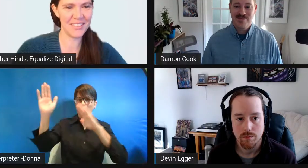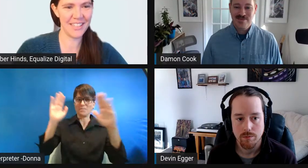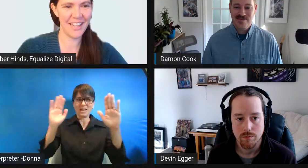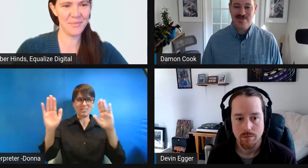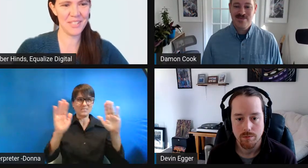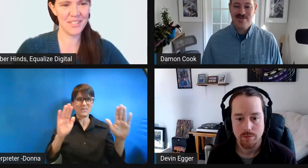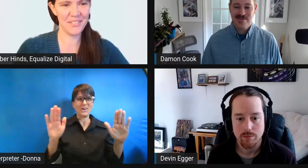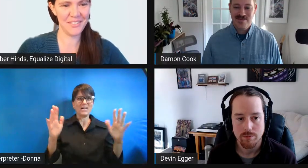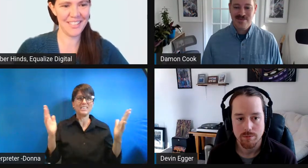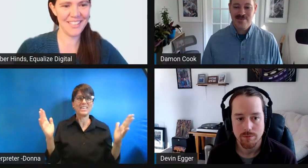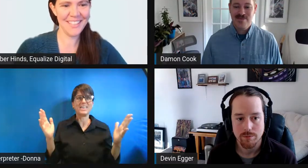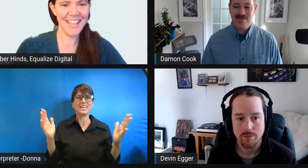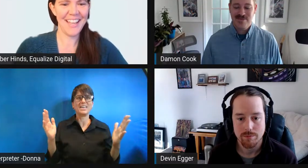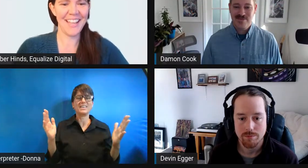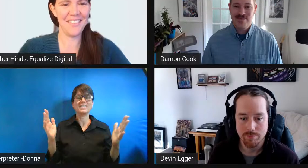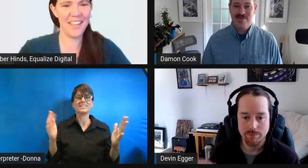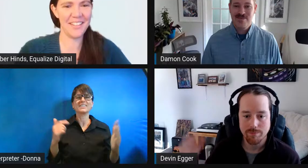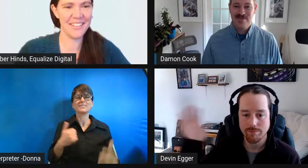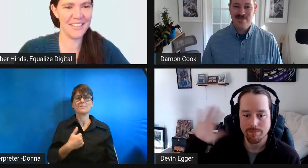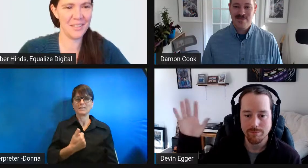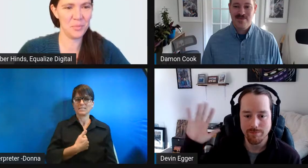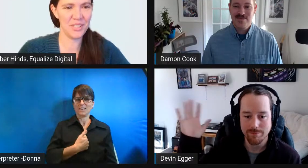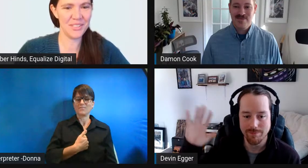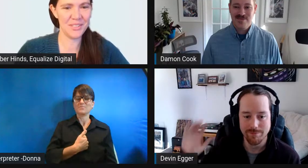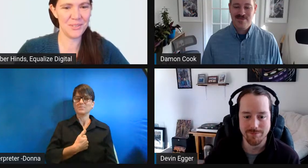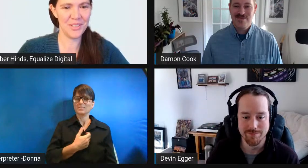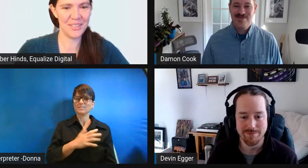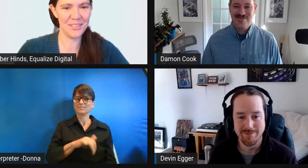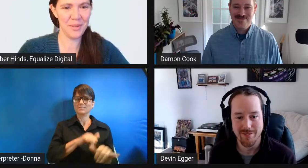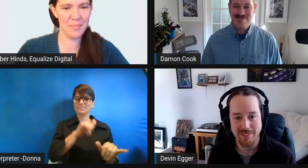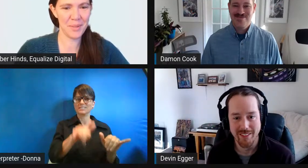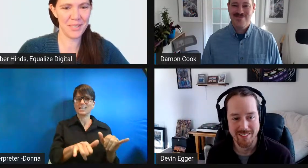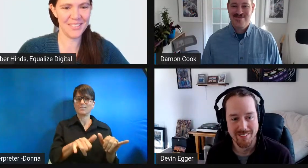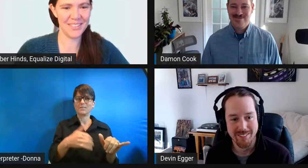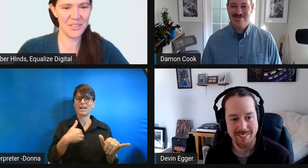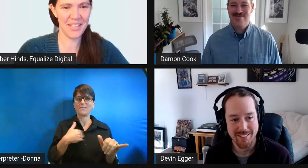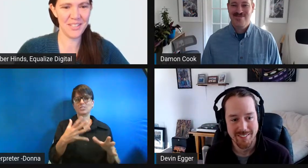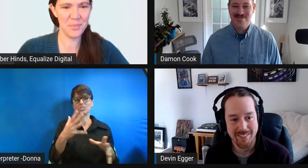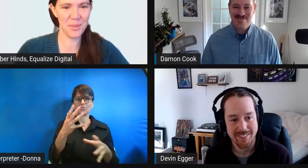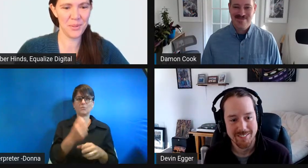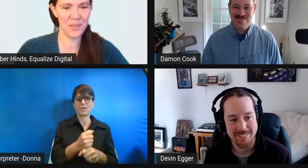Definitely. I think we will all waved goodbye to you all